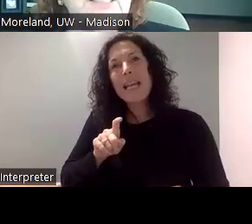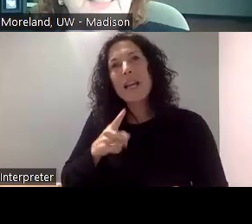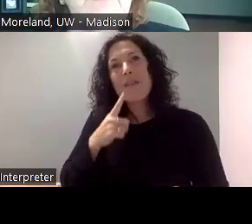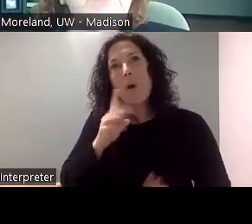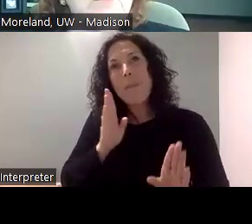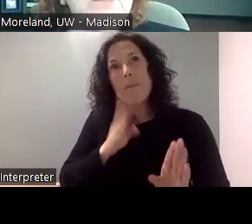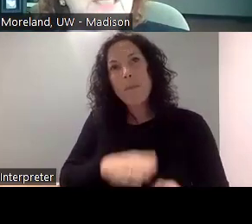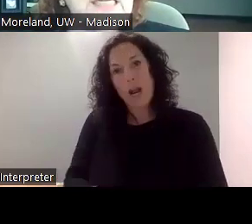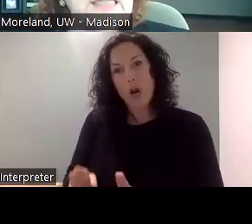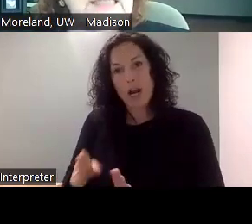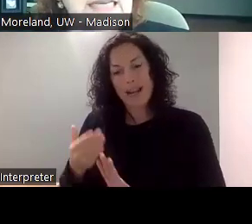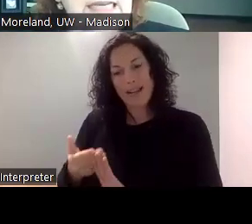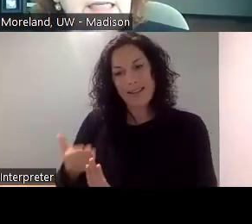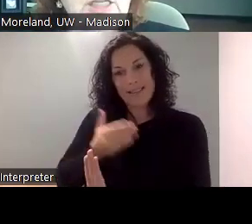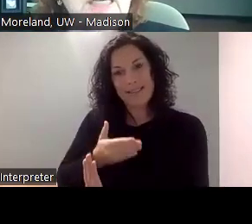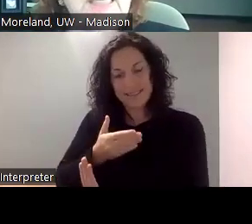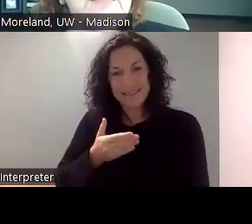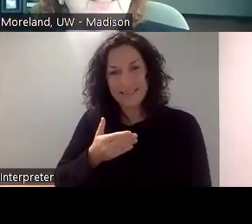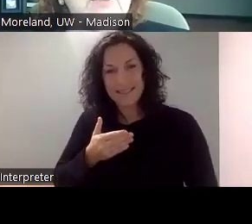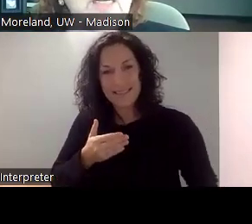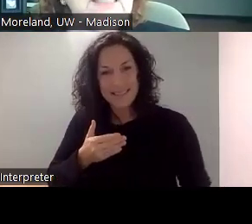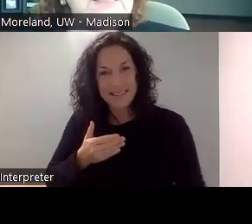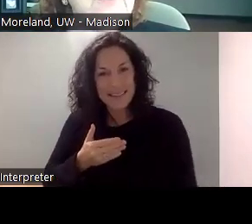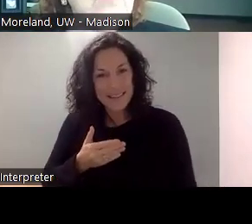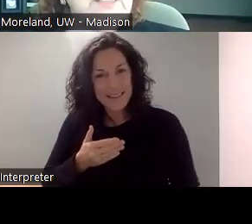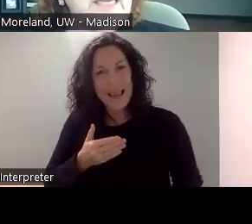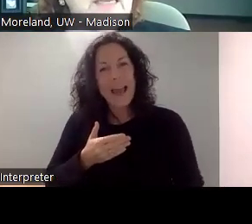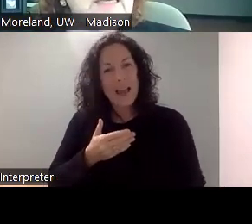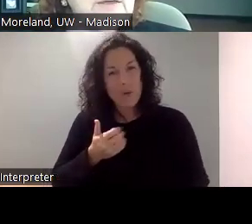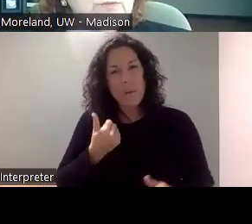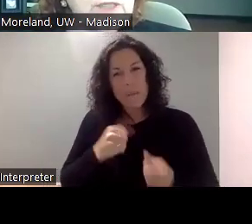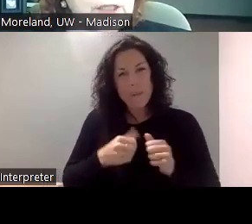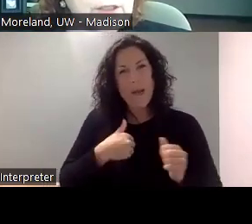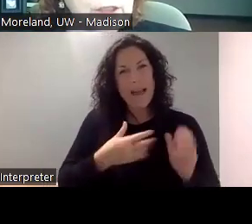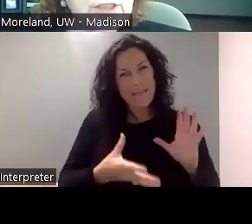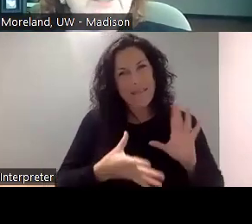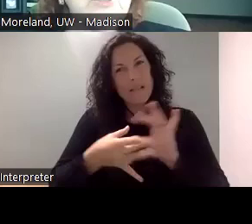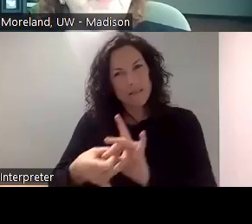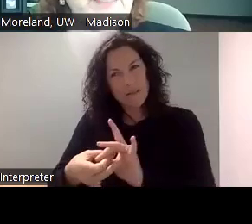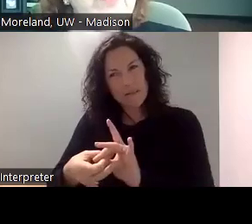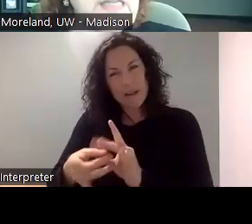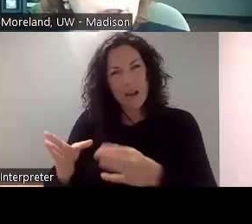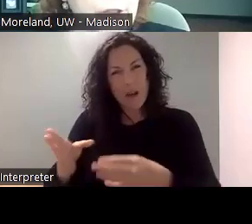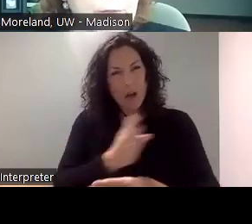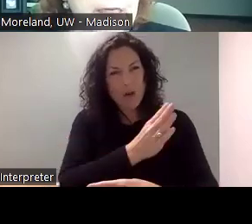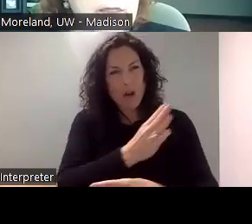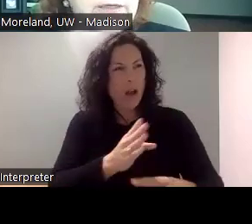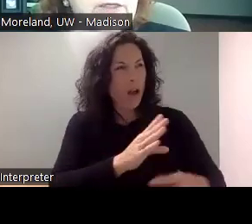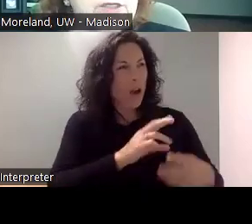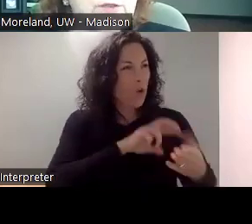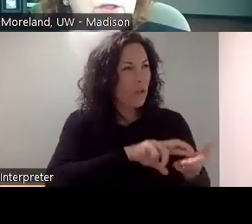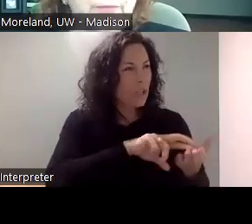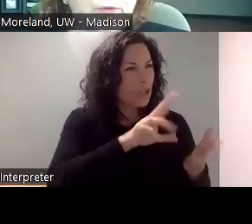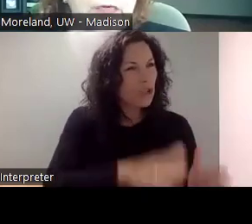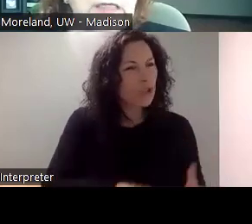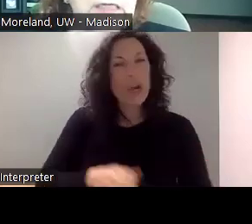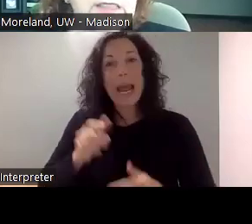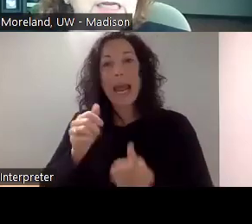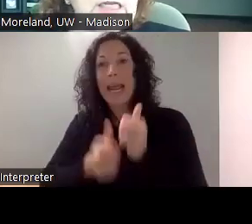to keep those linkages across not only researchers but research administrators who are supporting this.